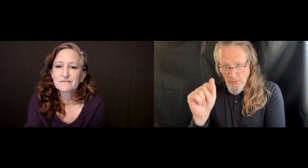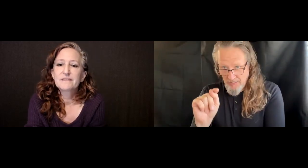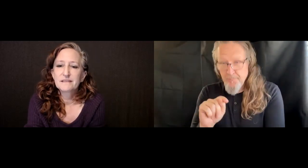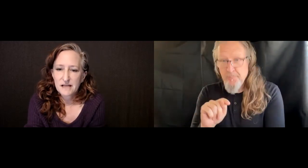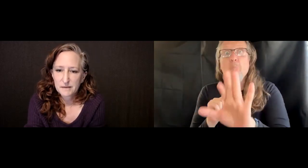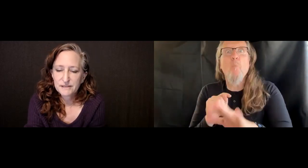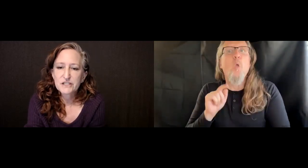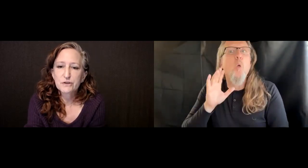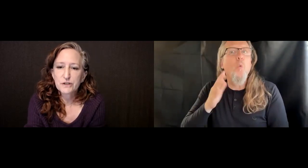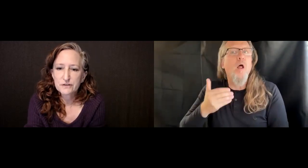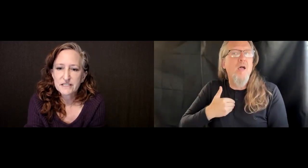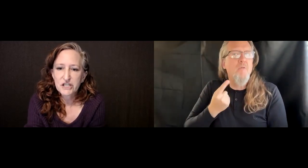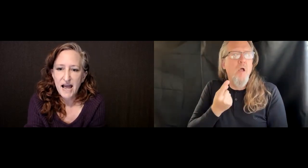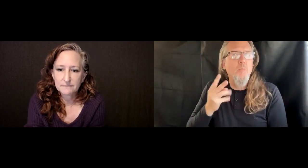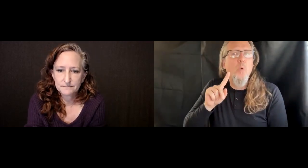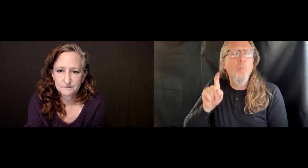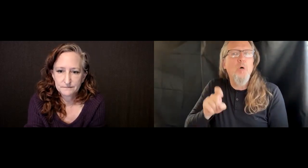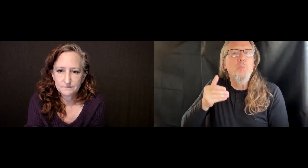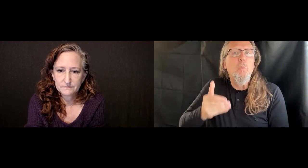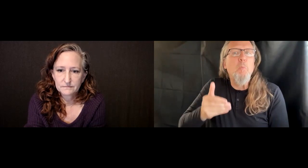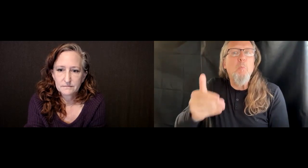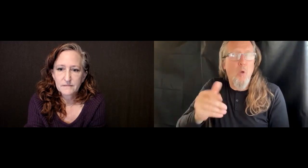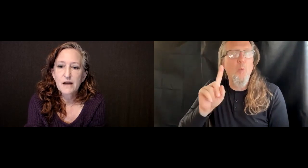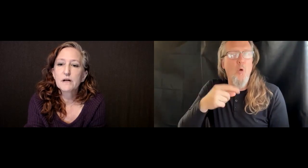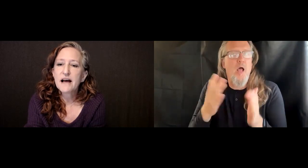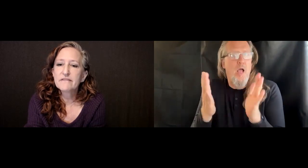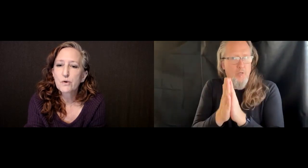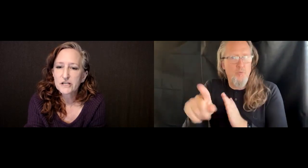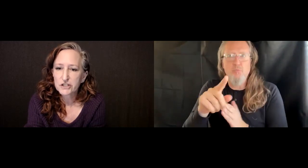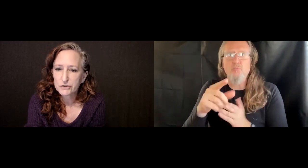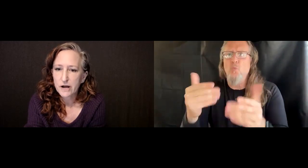Please do use the chat. I will have questions